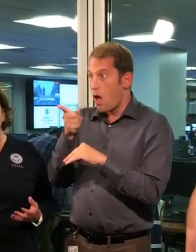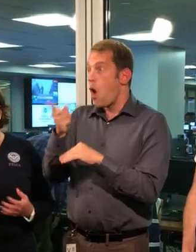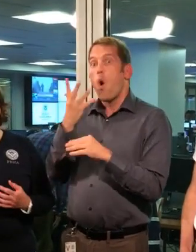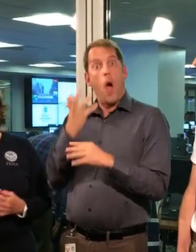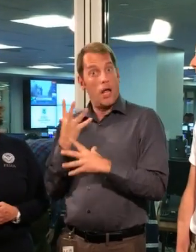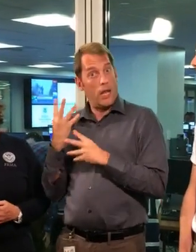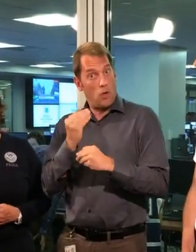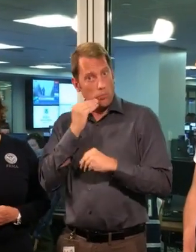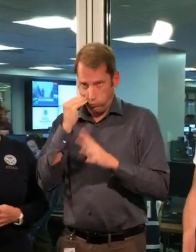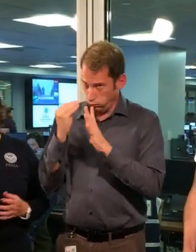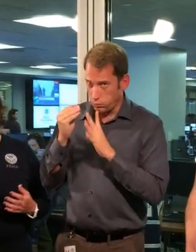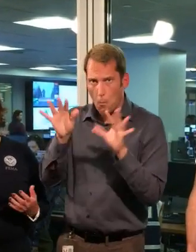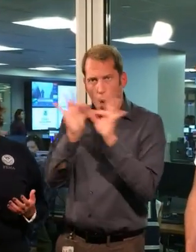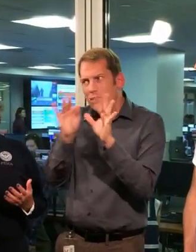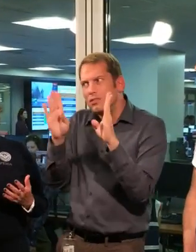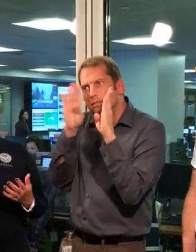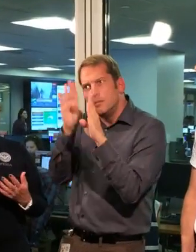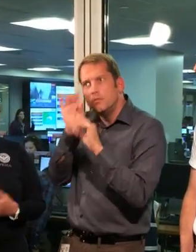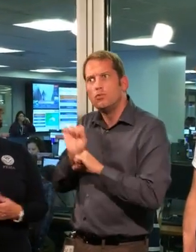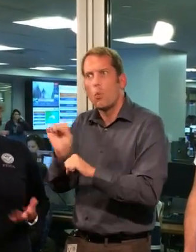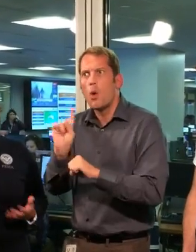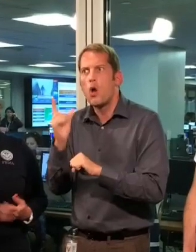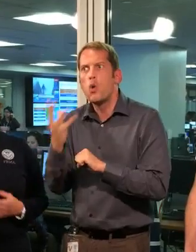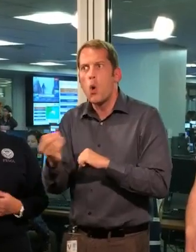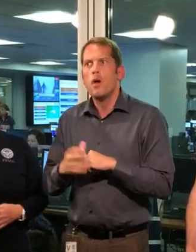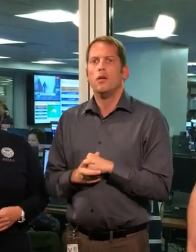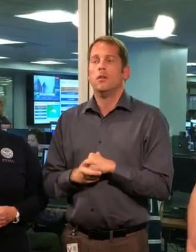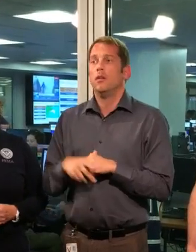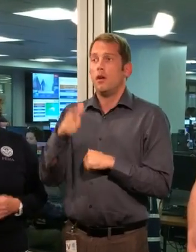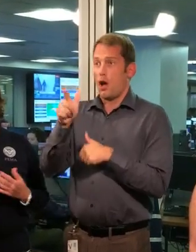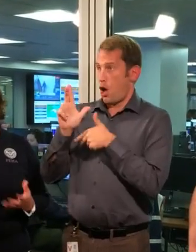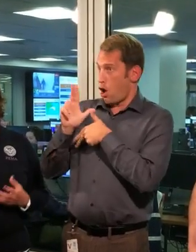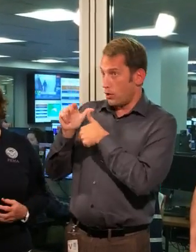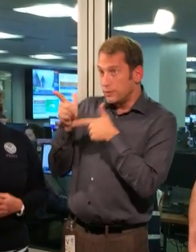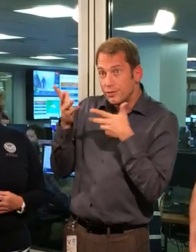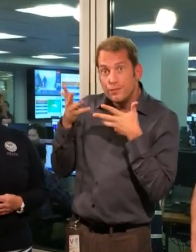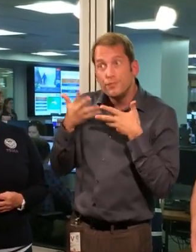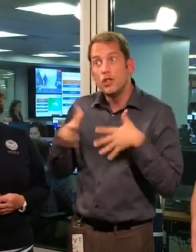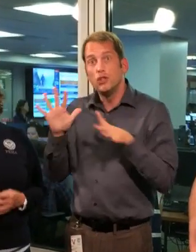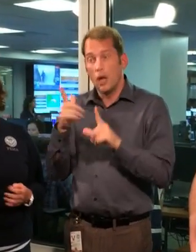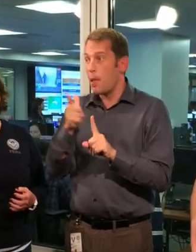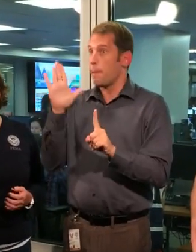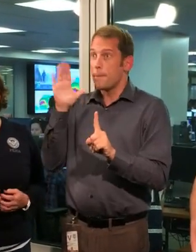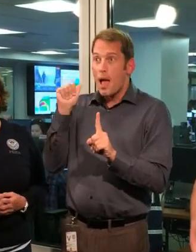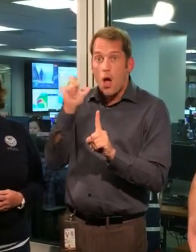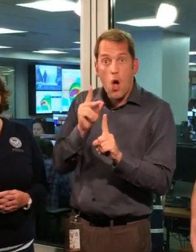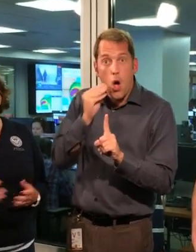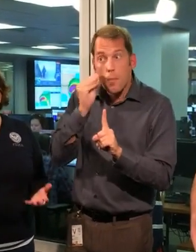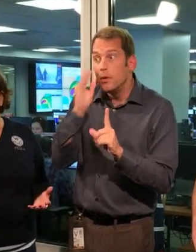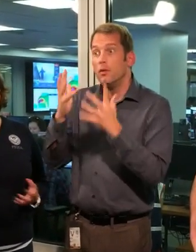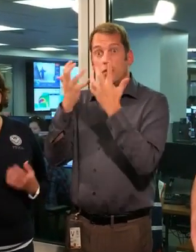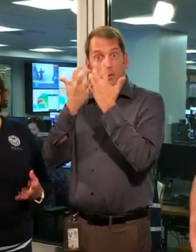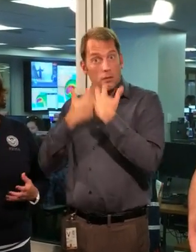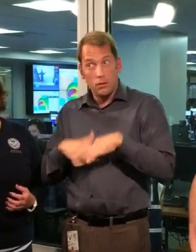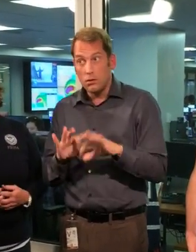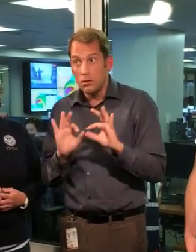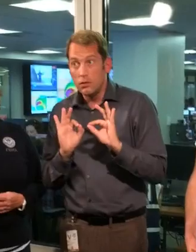into the Atlantic that all of the issues that they might be faced with are gone, but that's